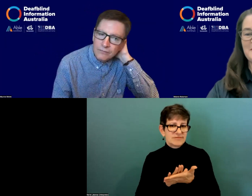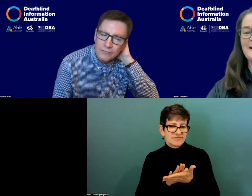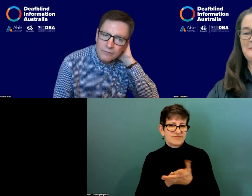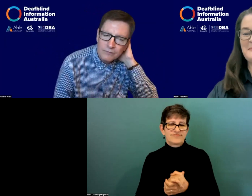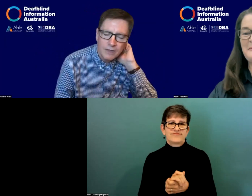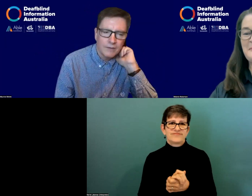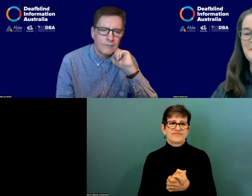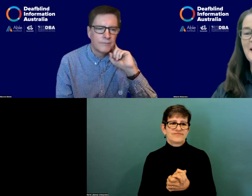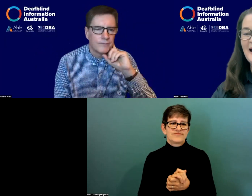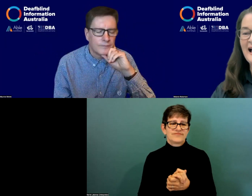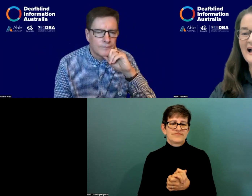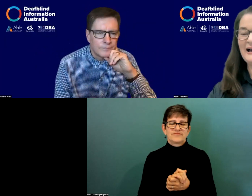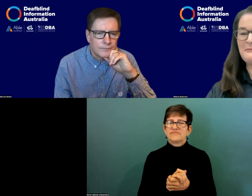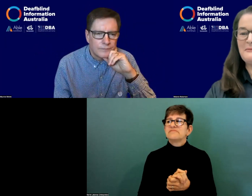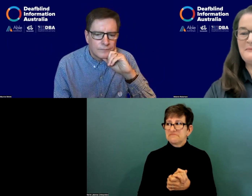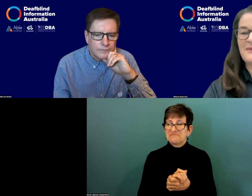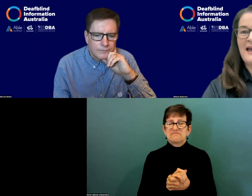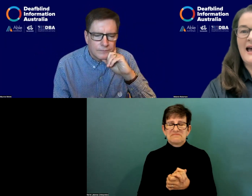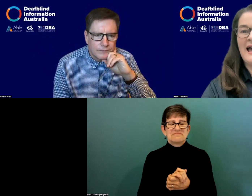Yep.